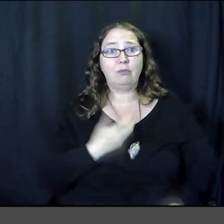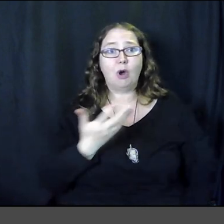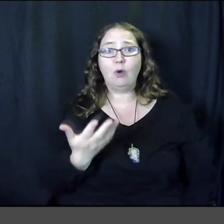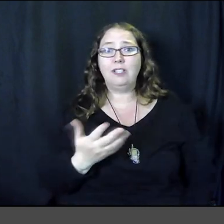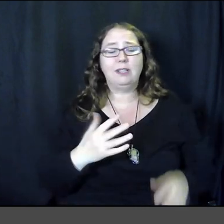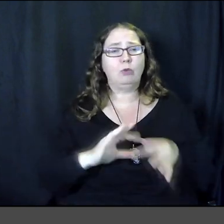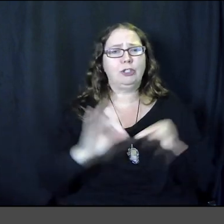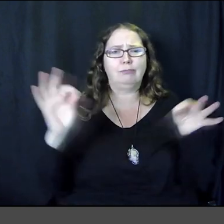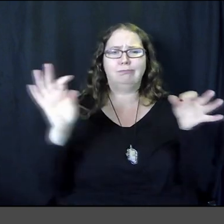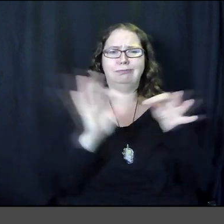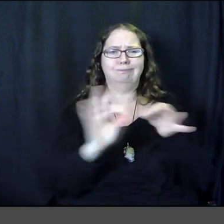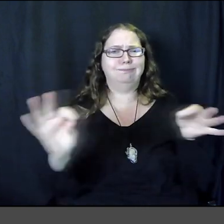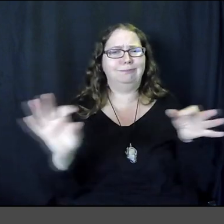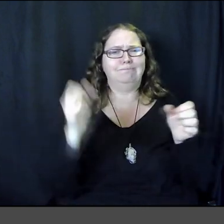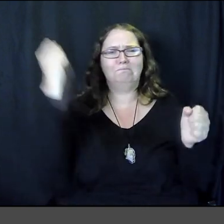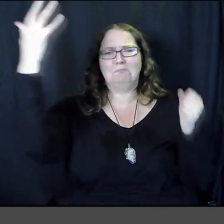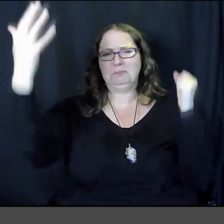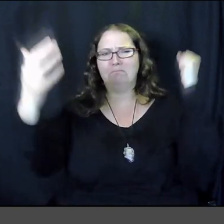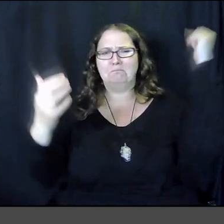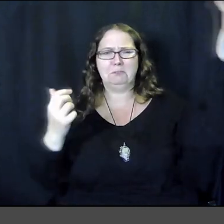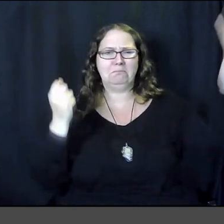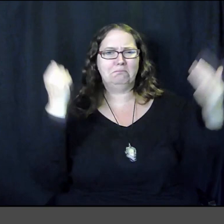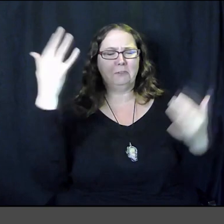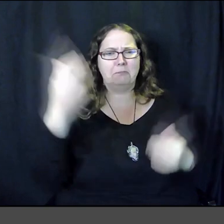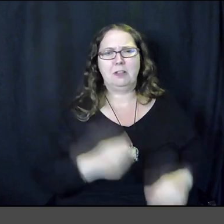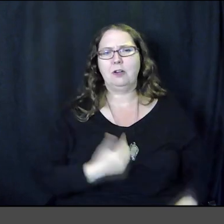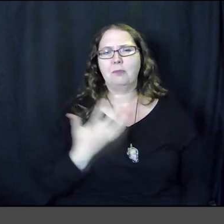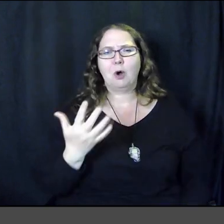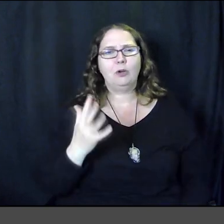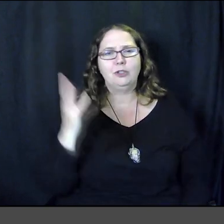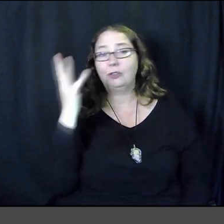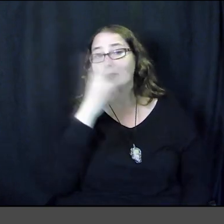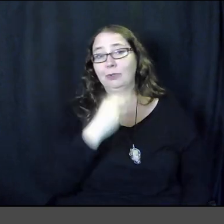I SEE A LOT OF A LOT OF NEED AND DESIRE